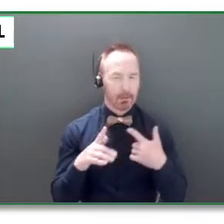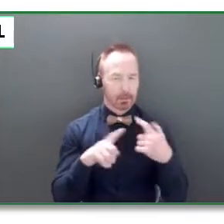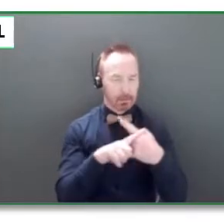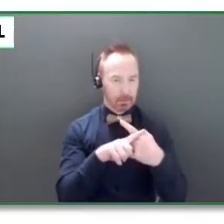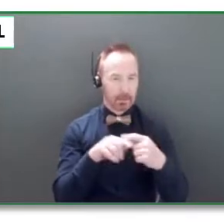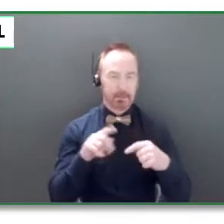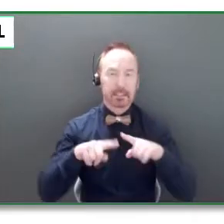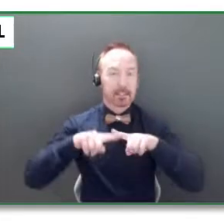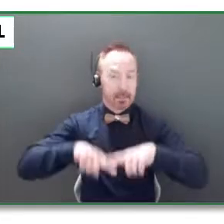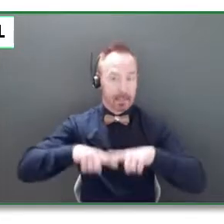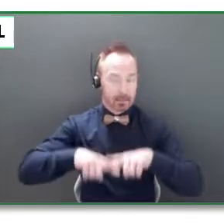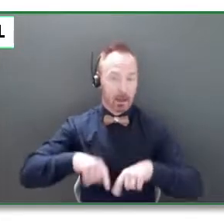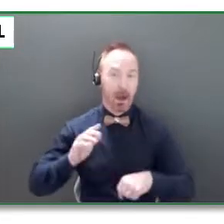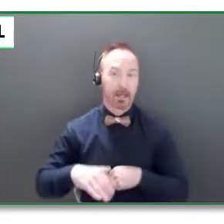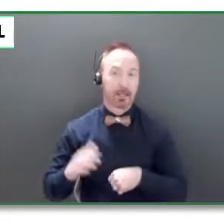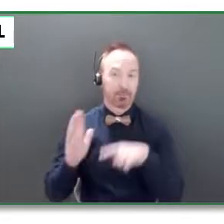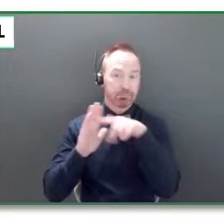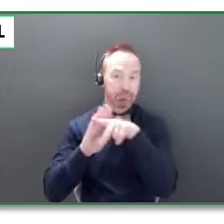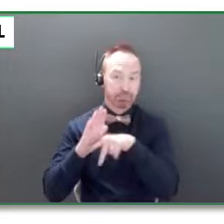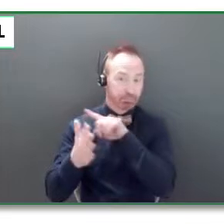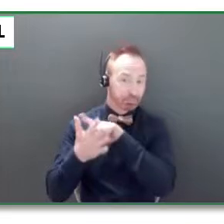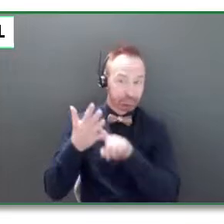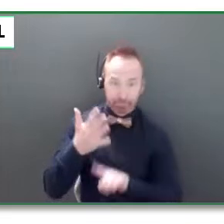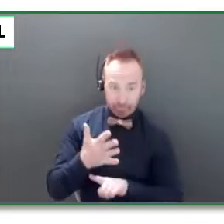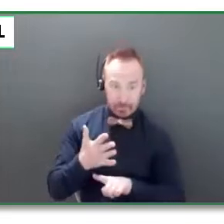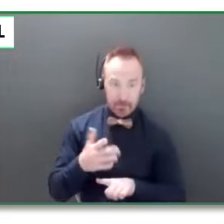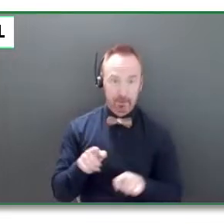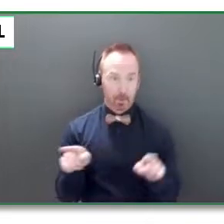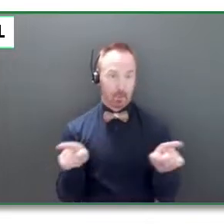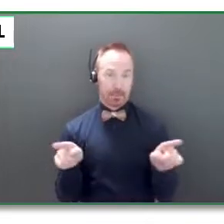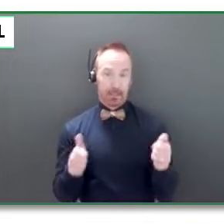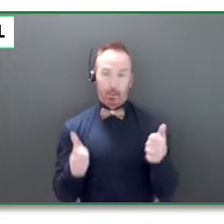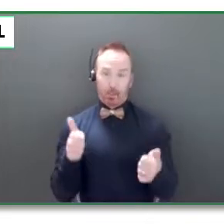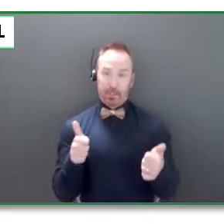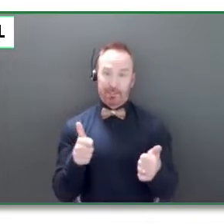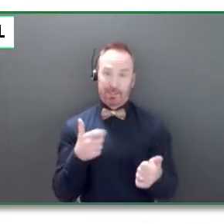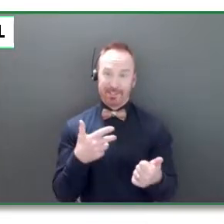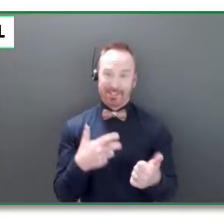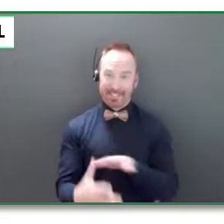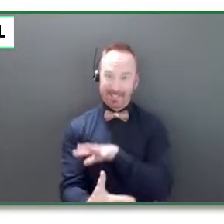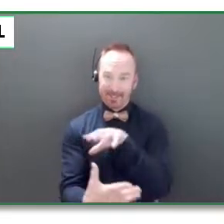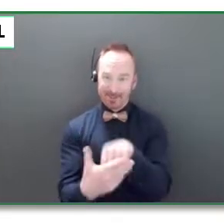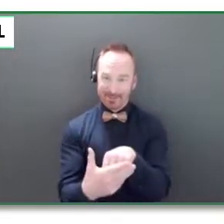So which of these trails is inclusive? On the left is a gnarly mountain bike